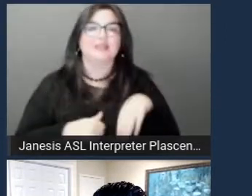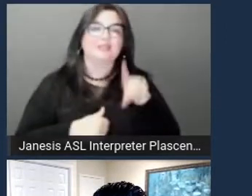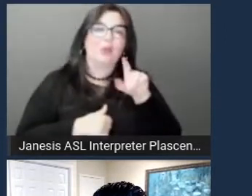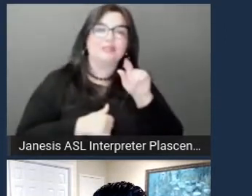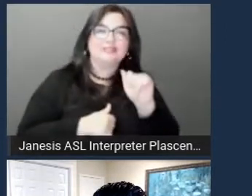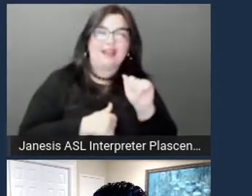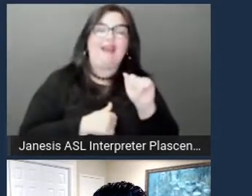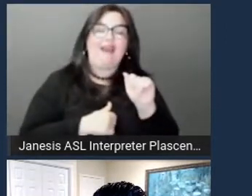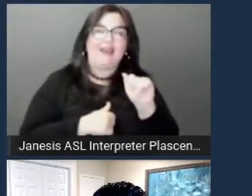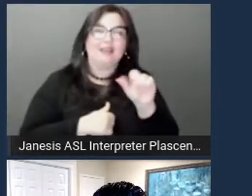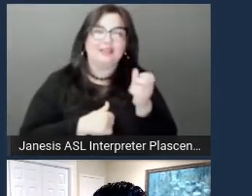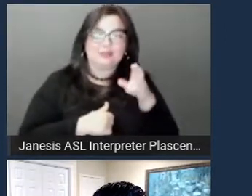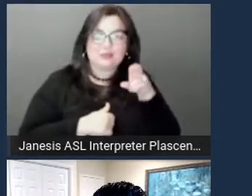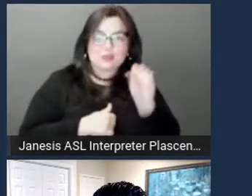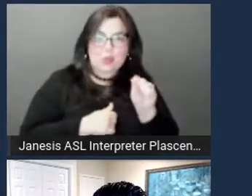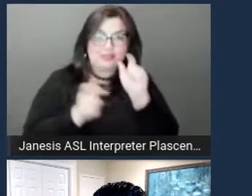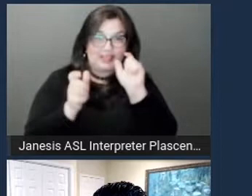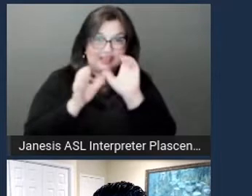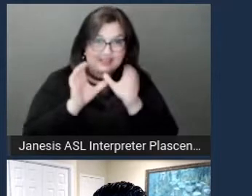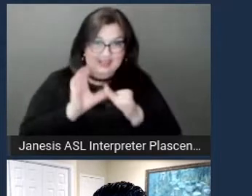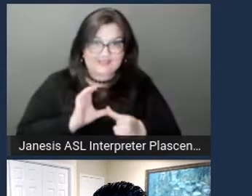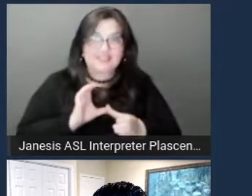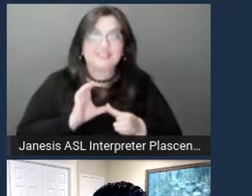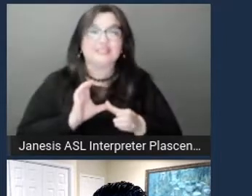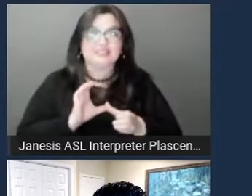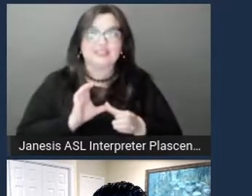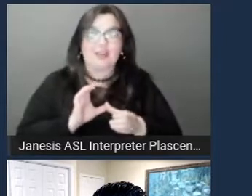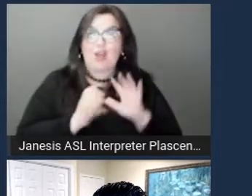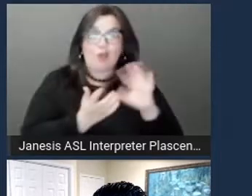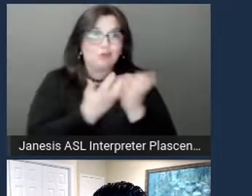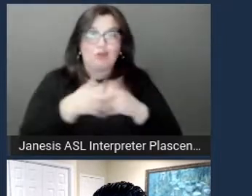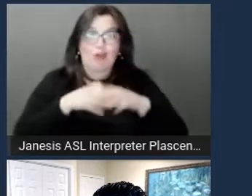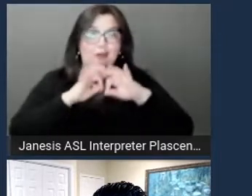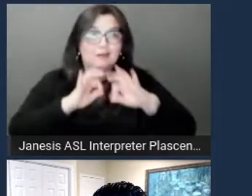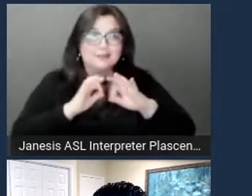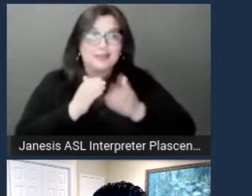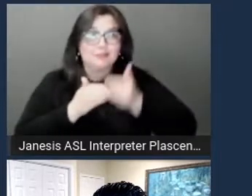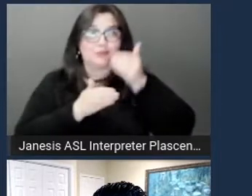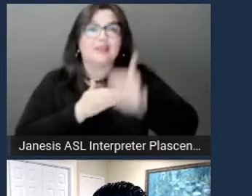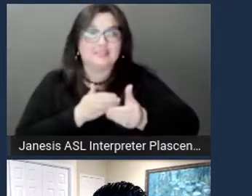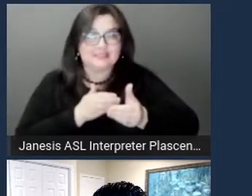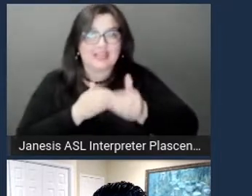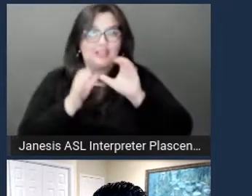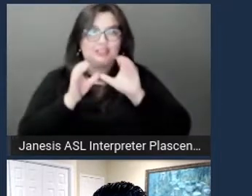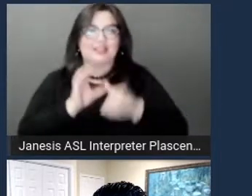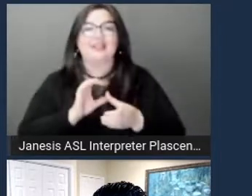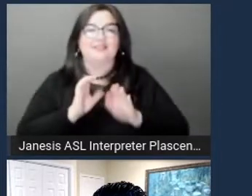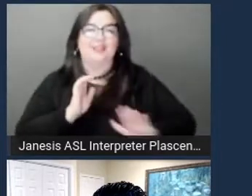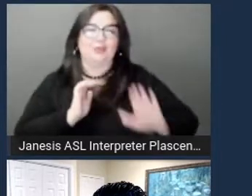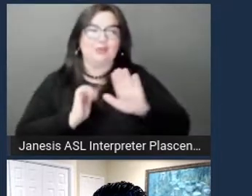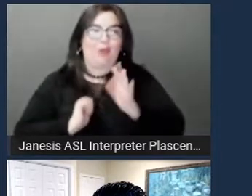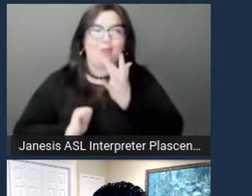and the Collector registration is successful, you're all set to move onto the next step, which is configuring your preferences. So for example,